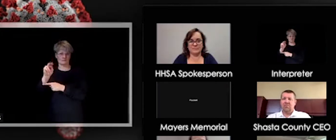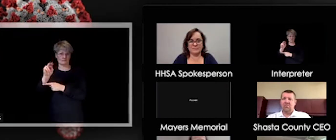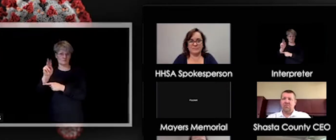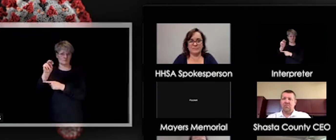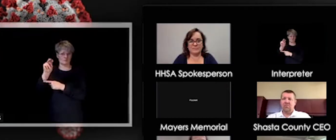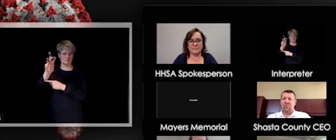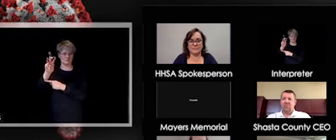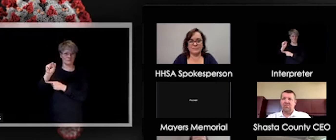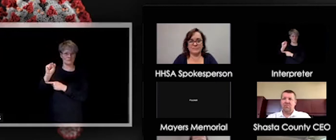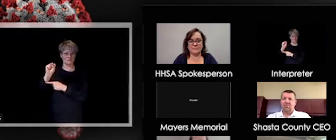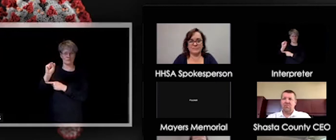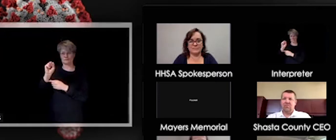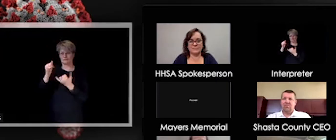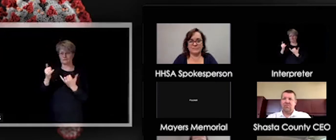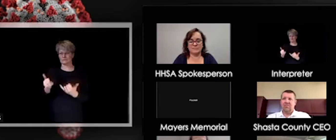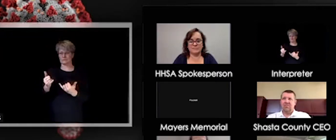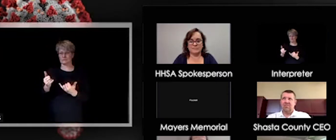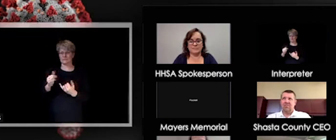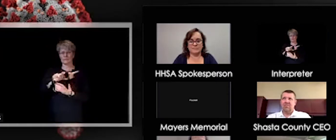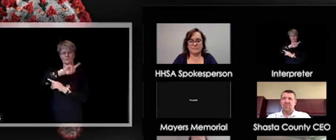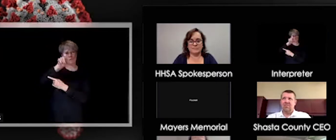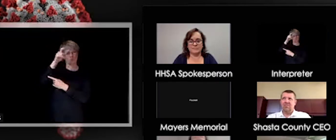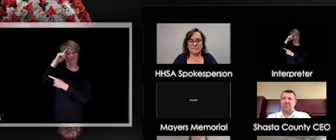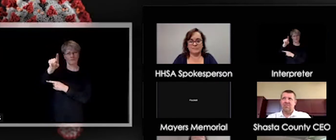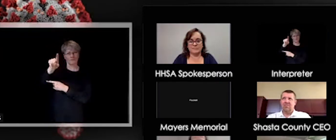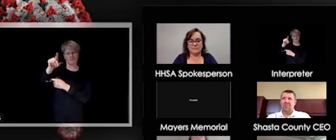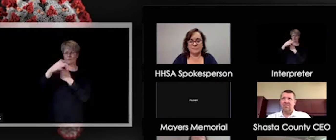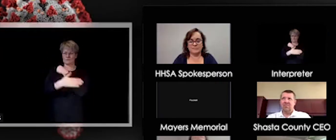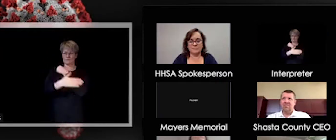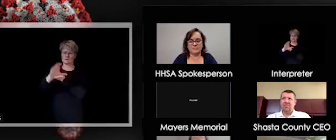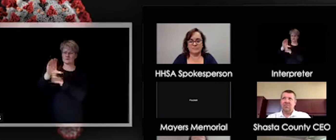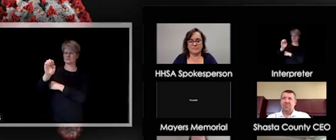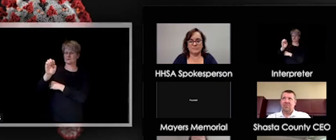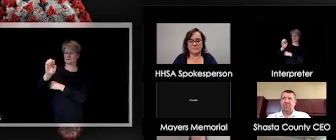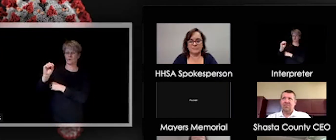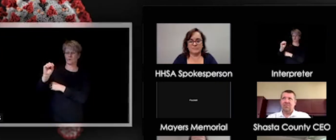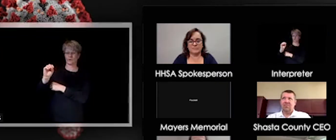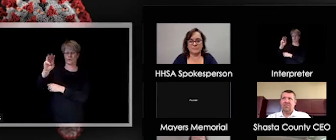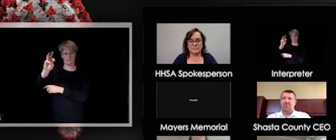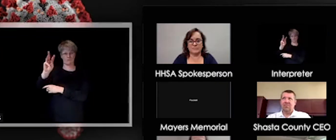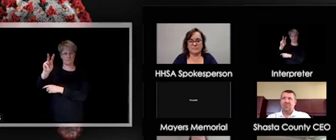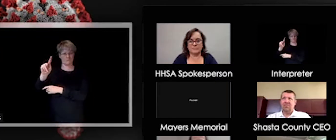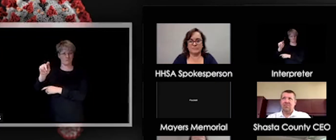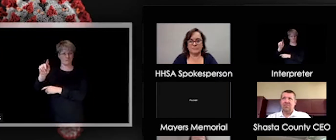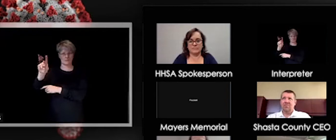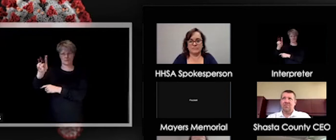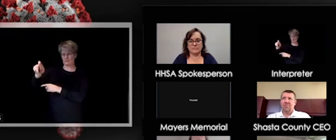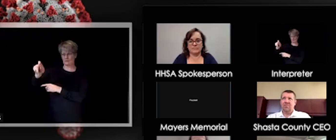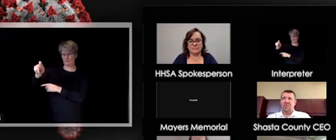Matt Pontes. You know we’ve seen a lot of protesting happening here and across the state,